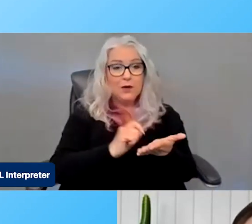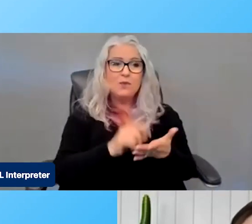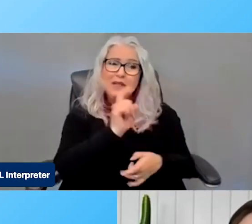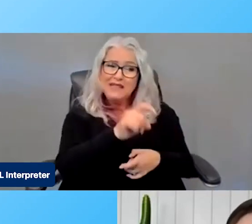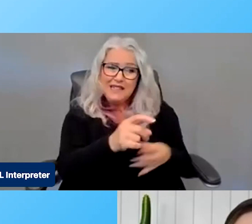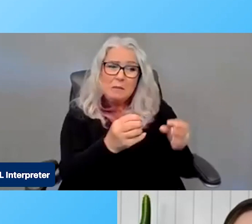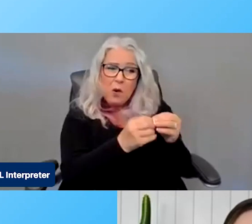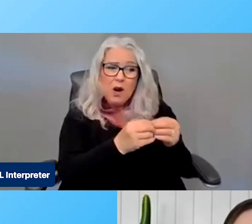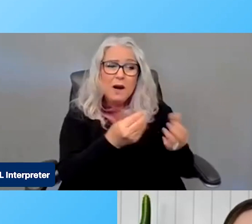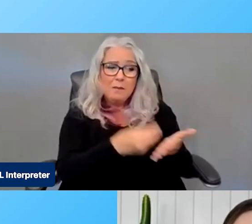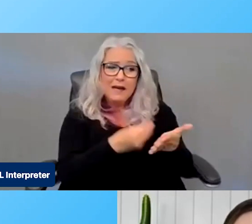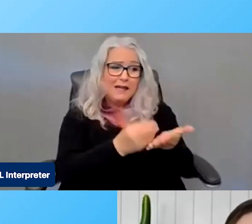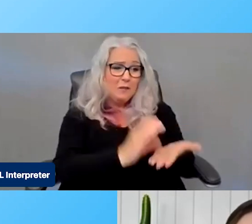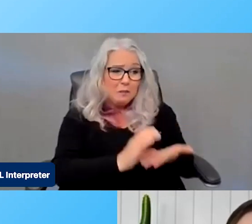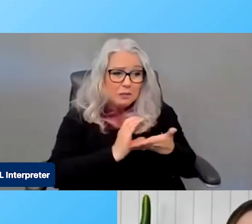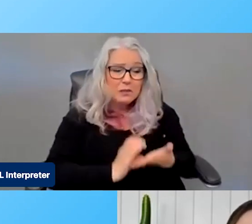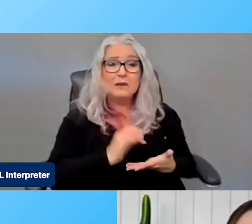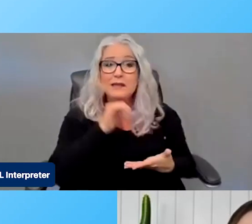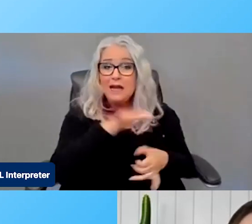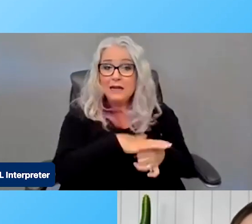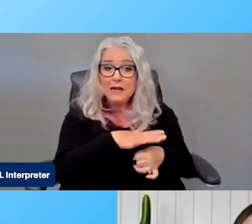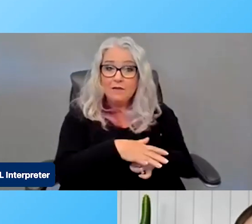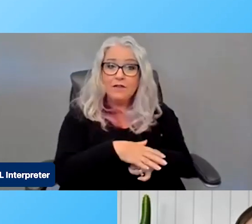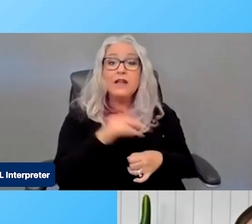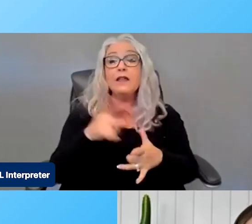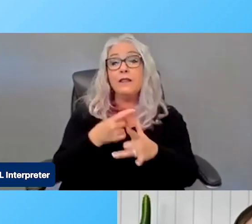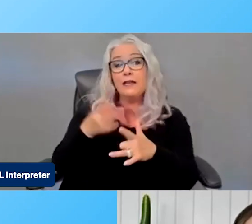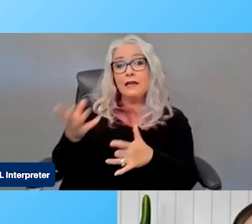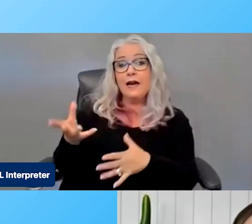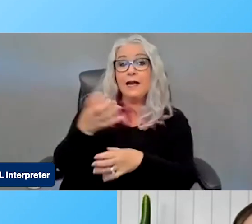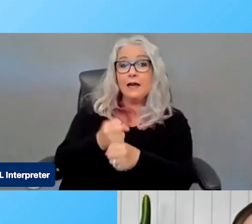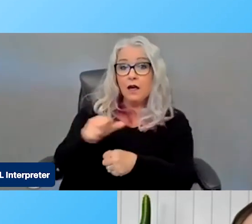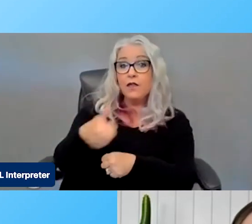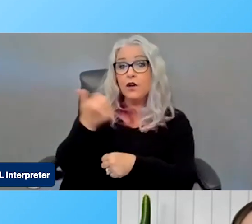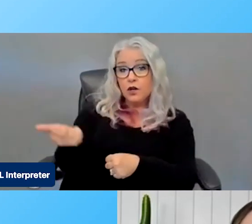to repair his roof and shortly after he received another check for $5,000.